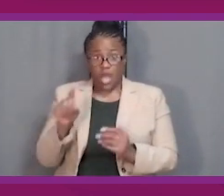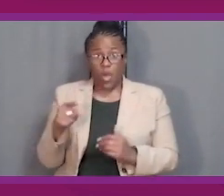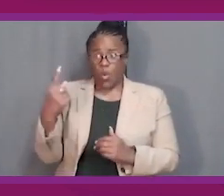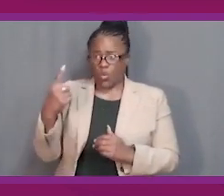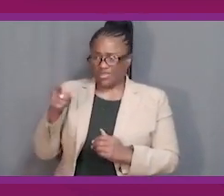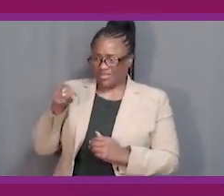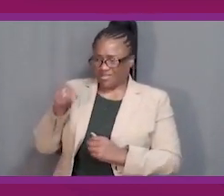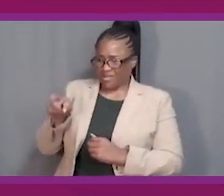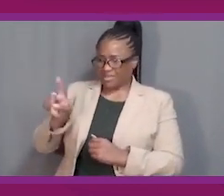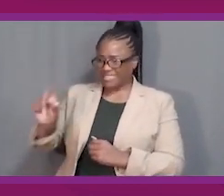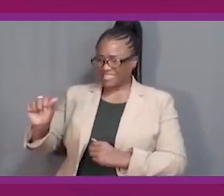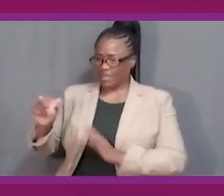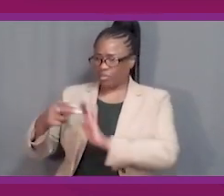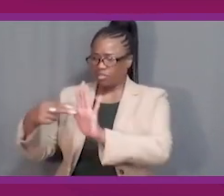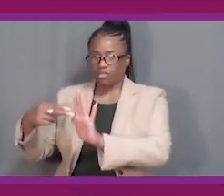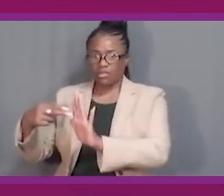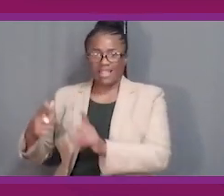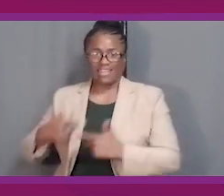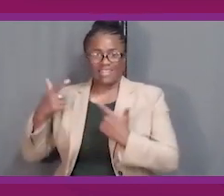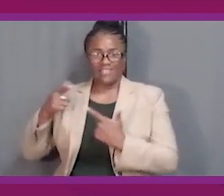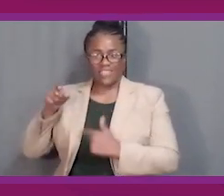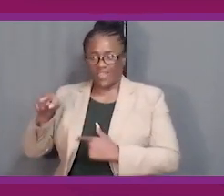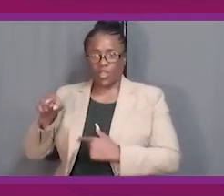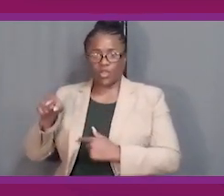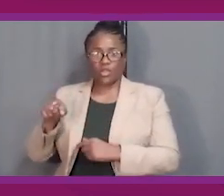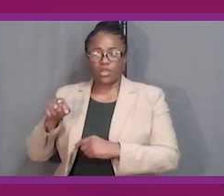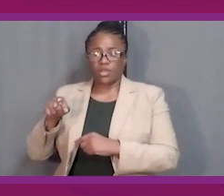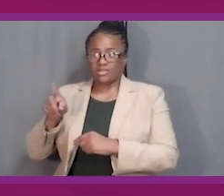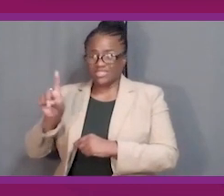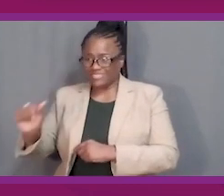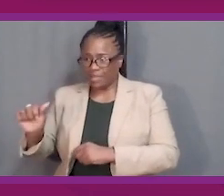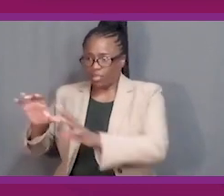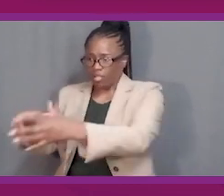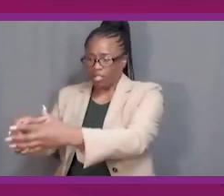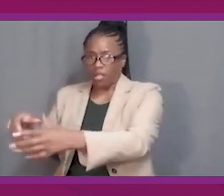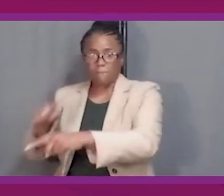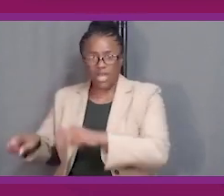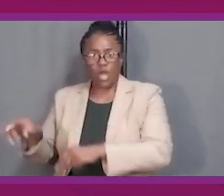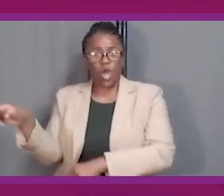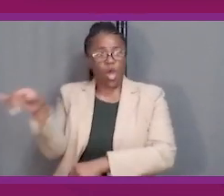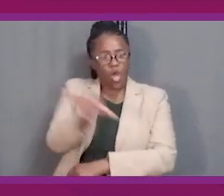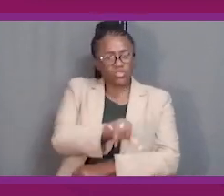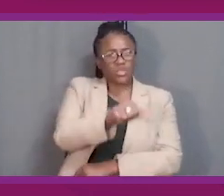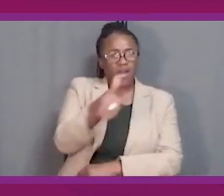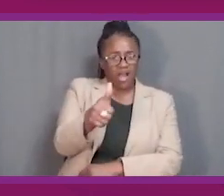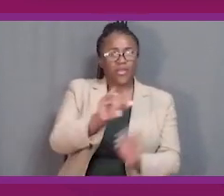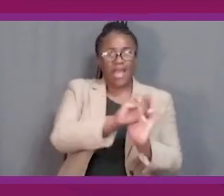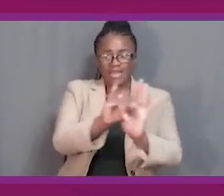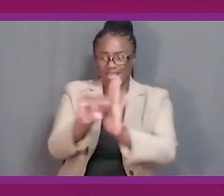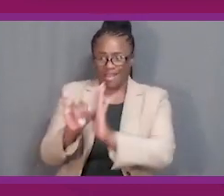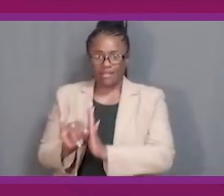but also what it would mean just for example, for my myself to be free and to have liberation. It's